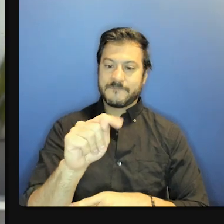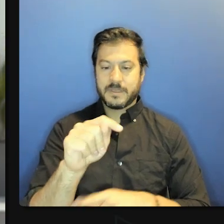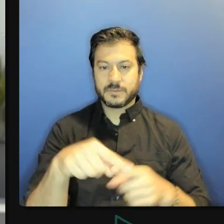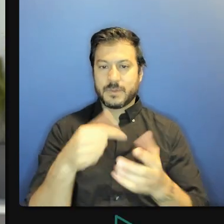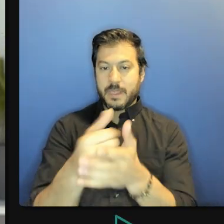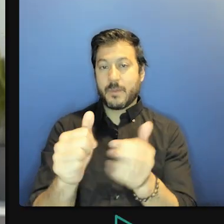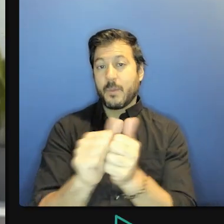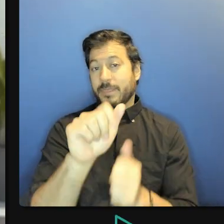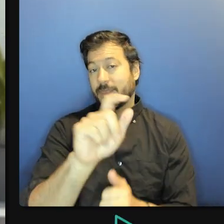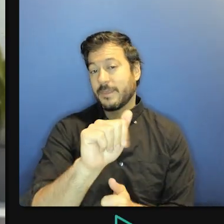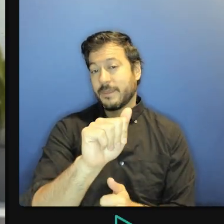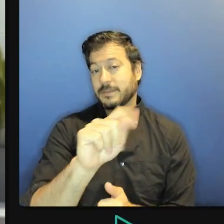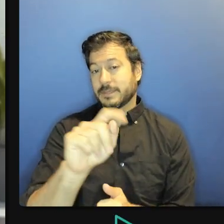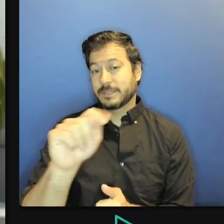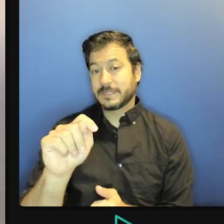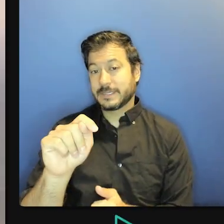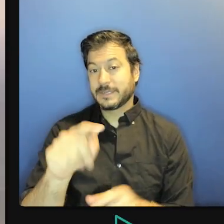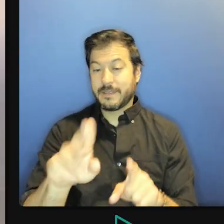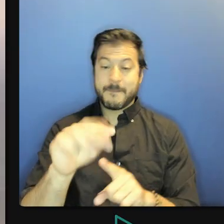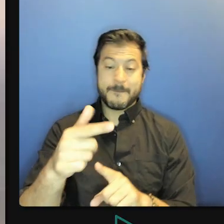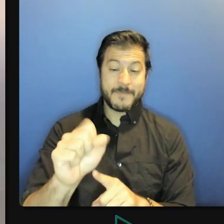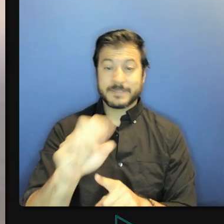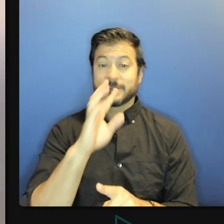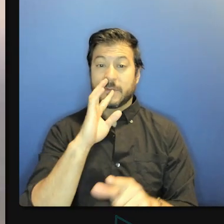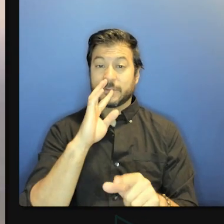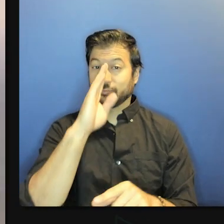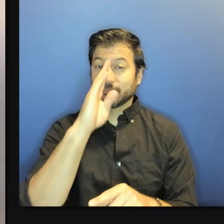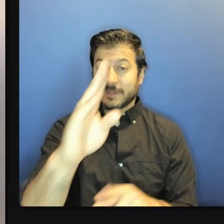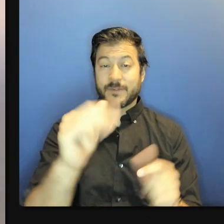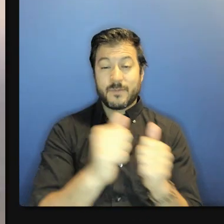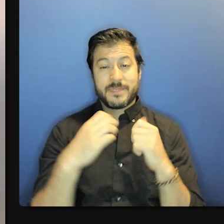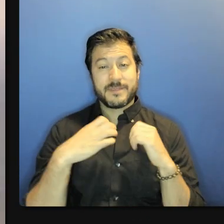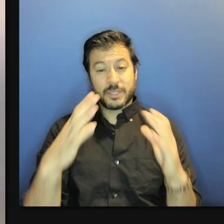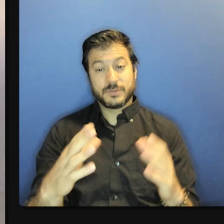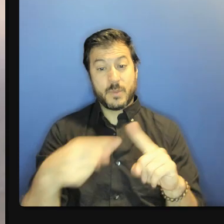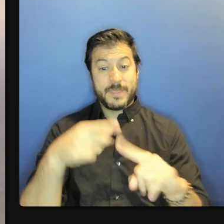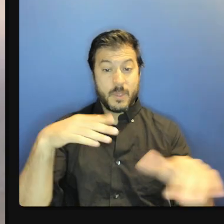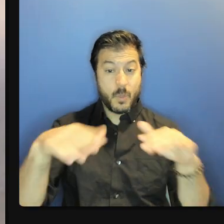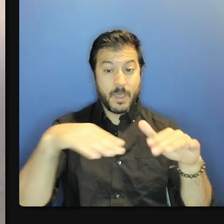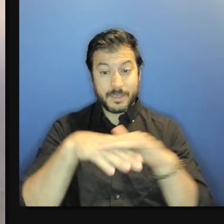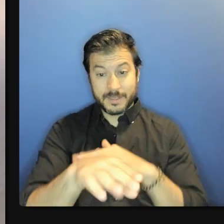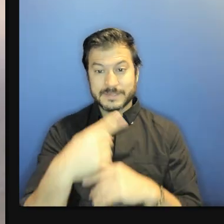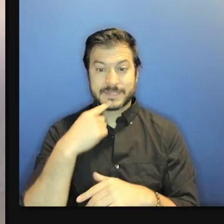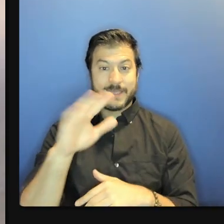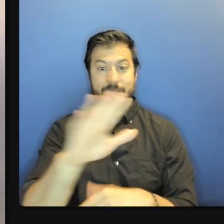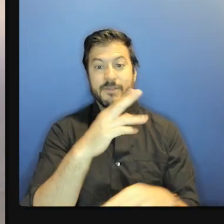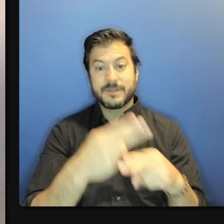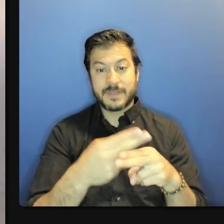to help with AT&T's experience. Bugs Bunny can talk directly to customers. When they walk in it can say their names